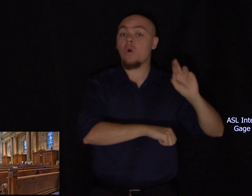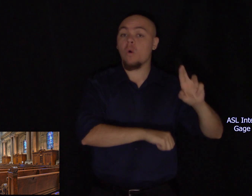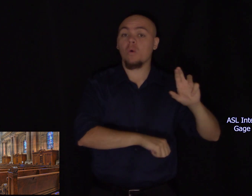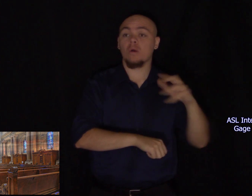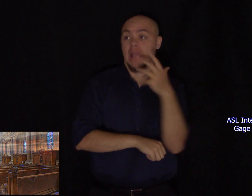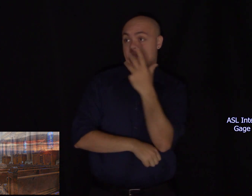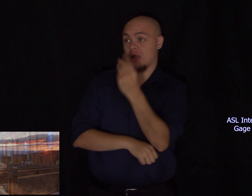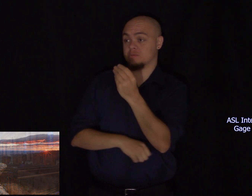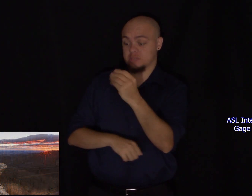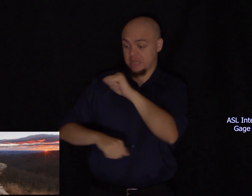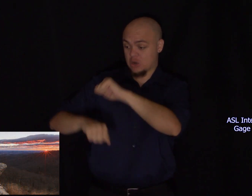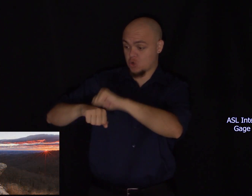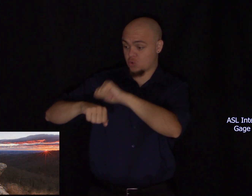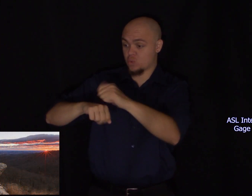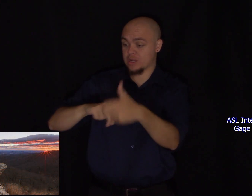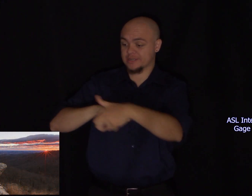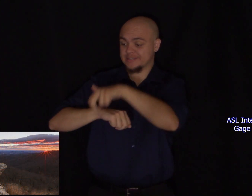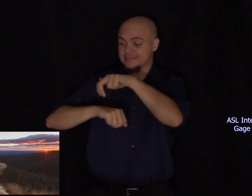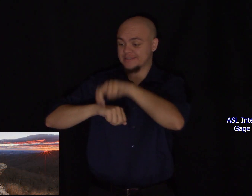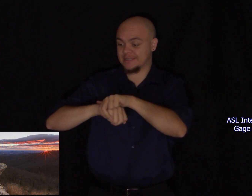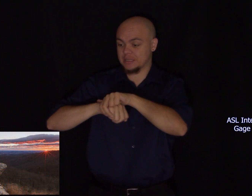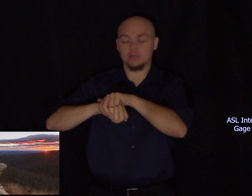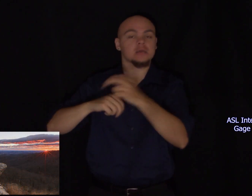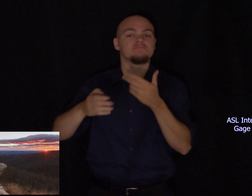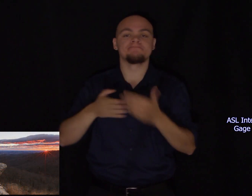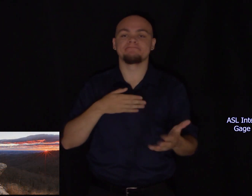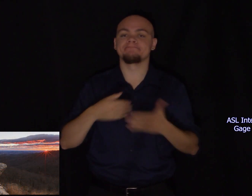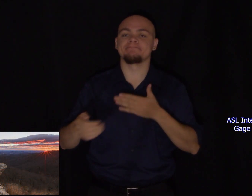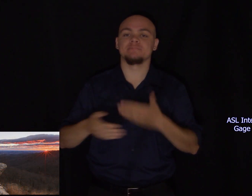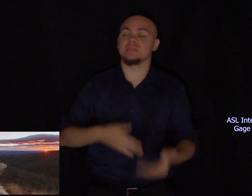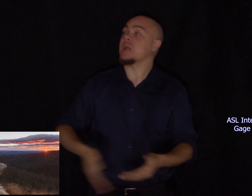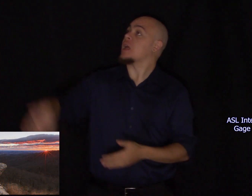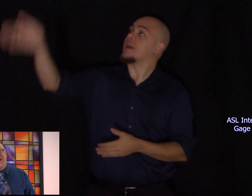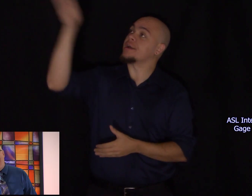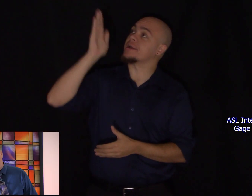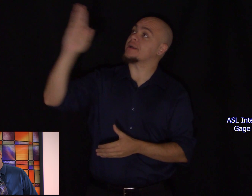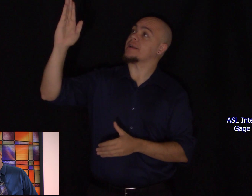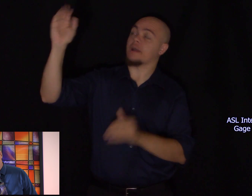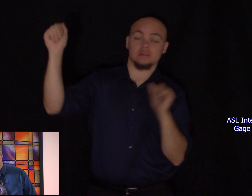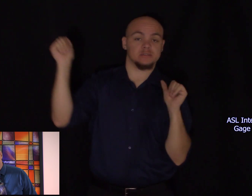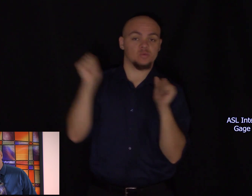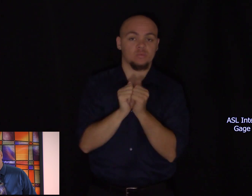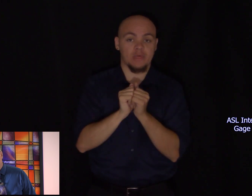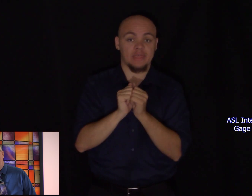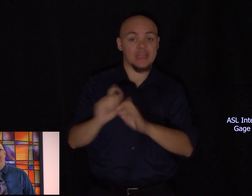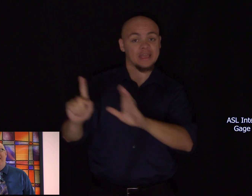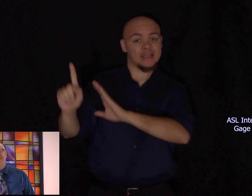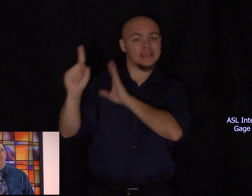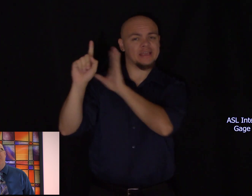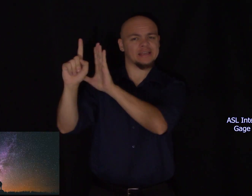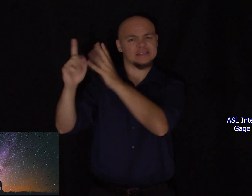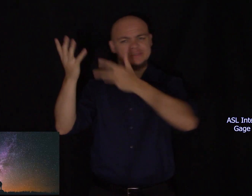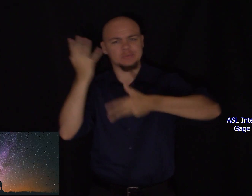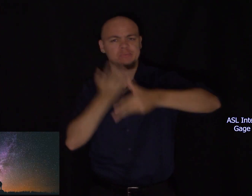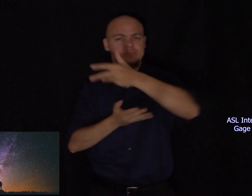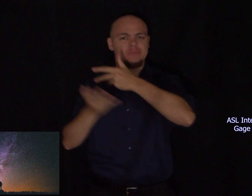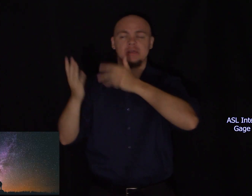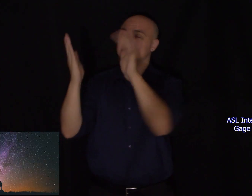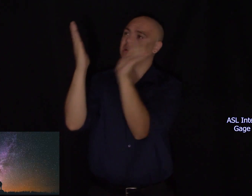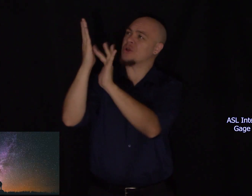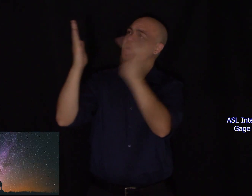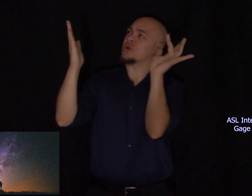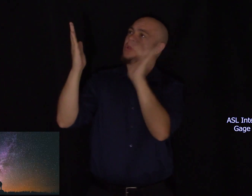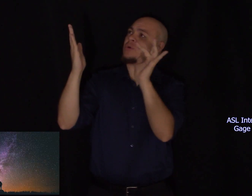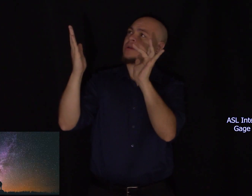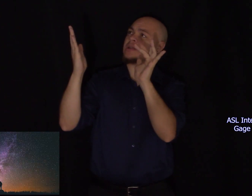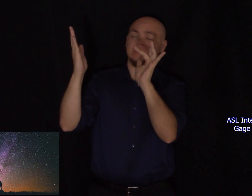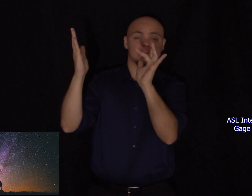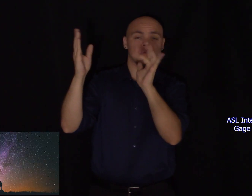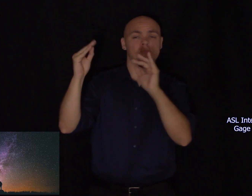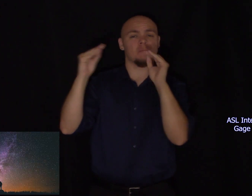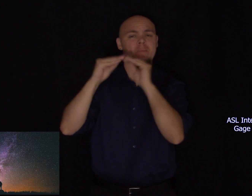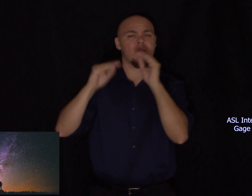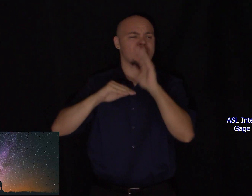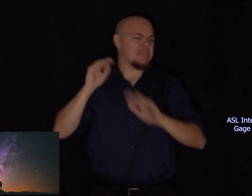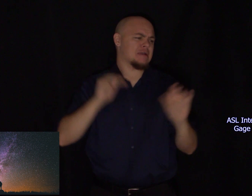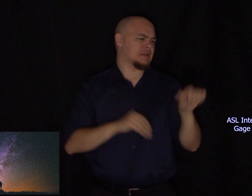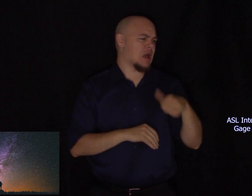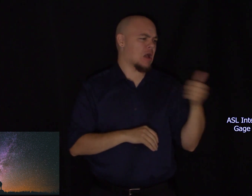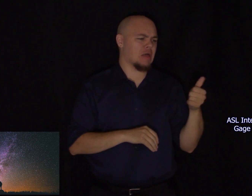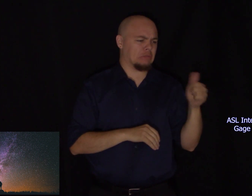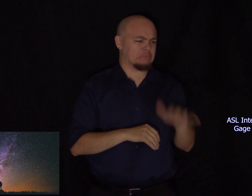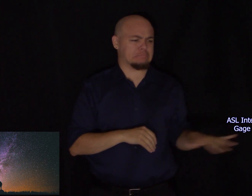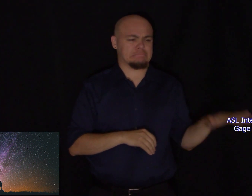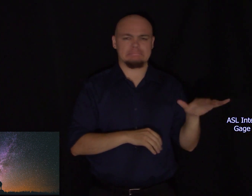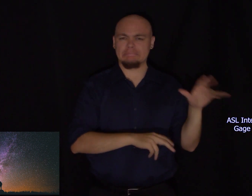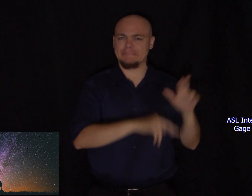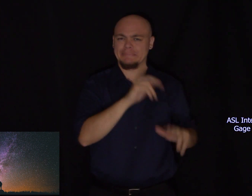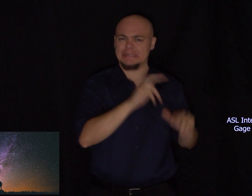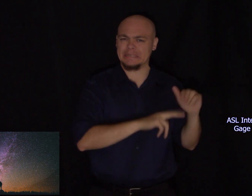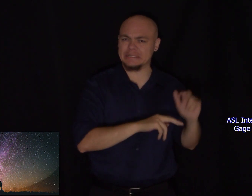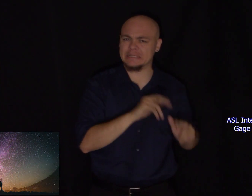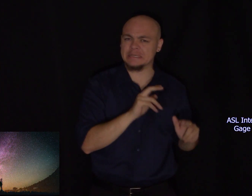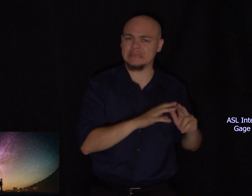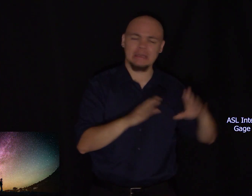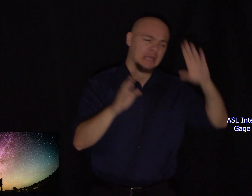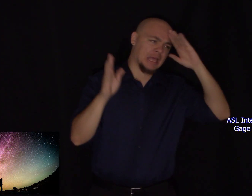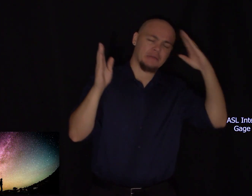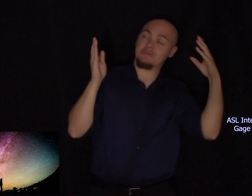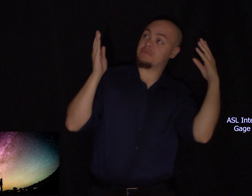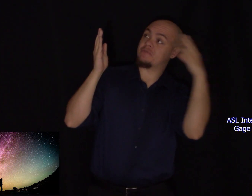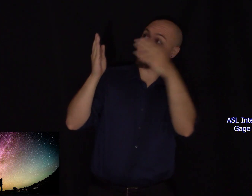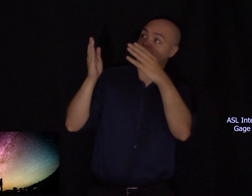sitting outside on Iraq God is with us his present presence is more glorious than anything else and